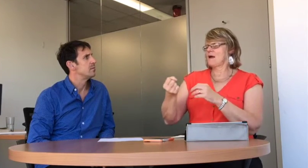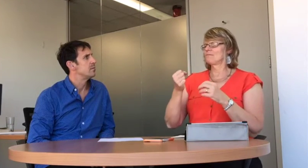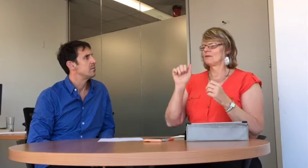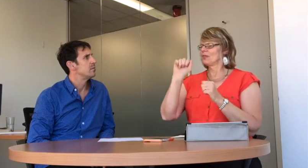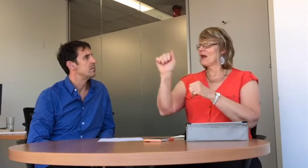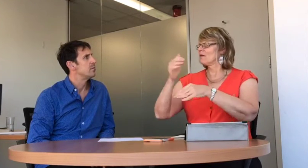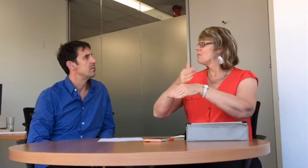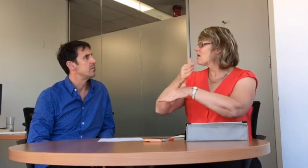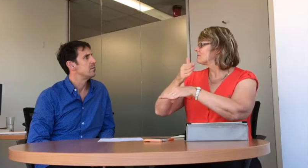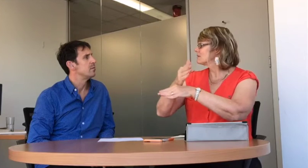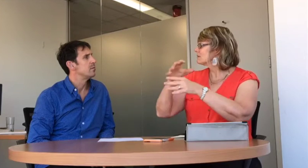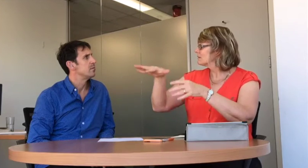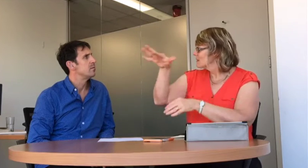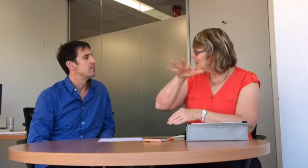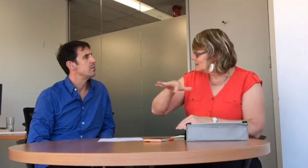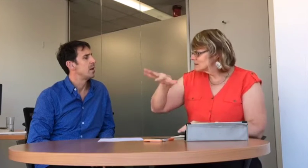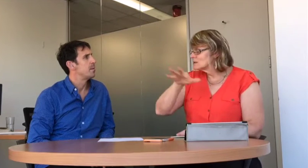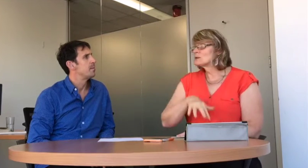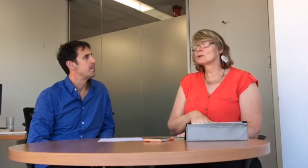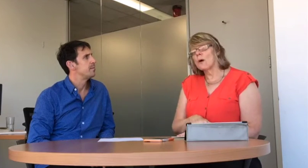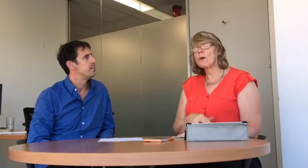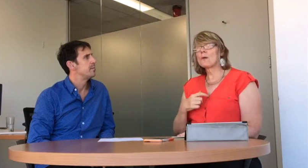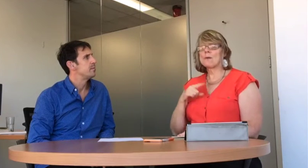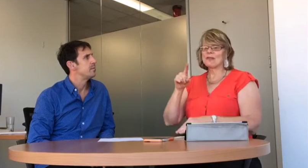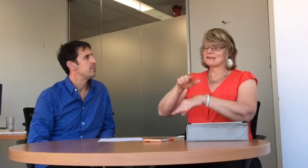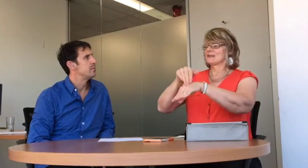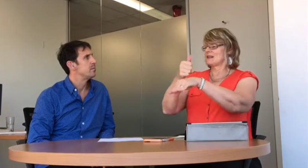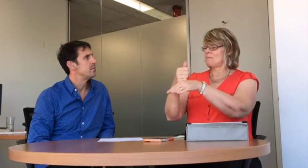in regard to any workplace issues that they might have encountered.